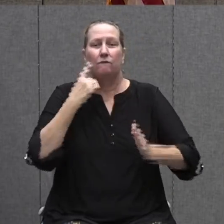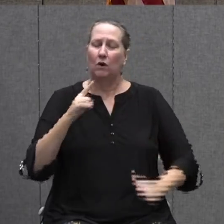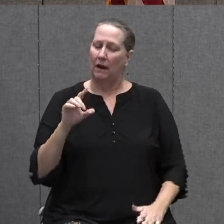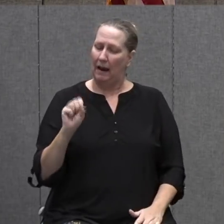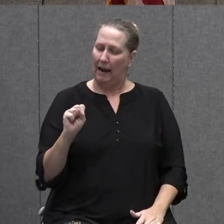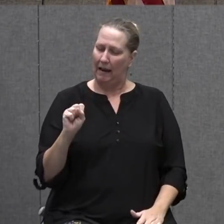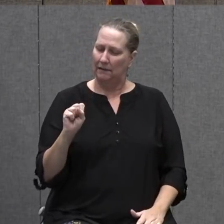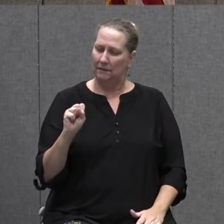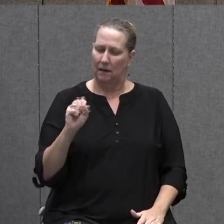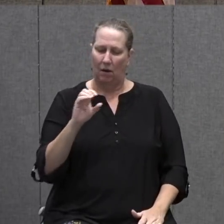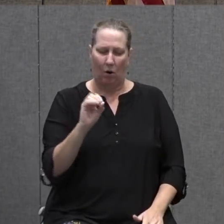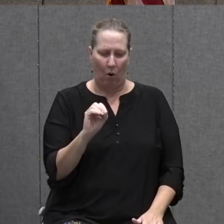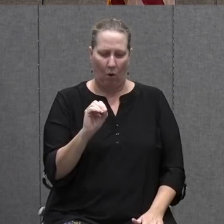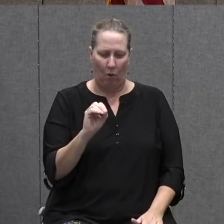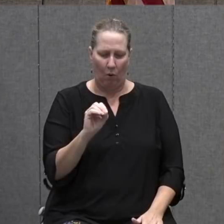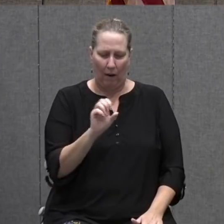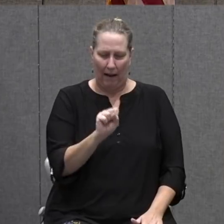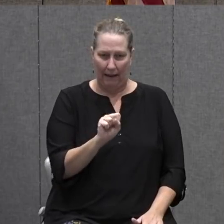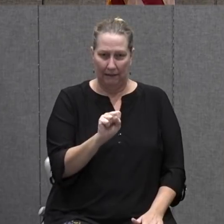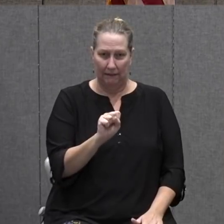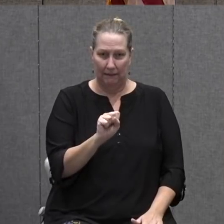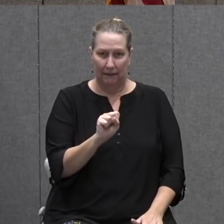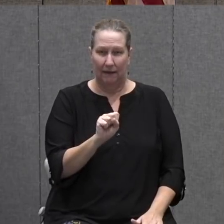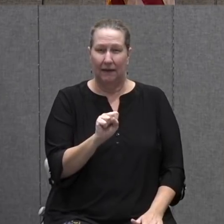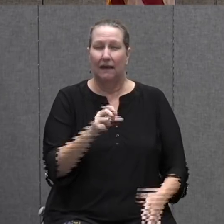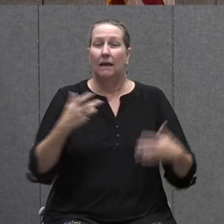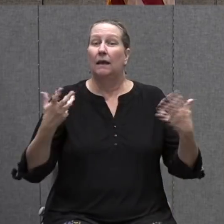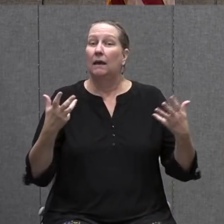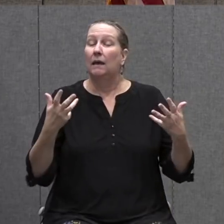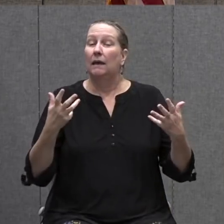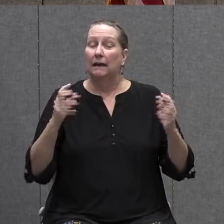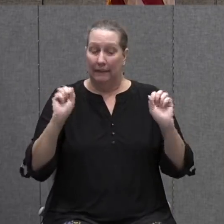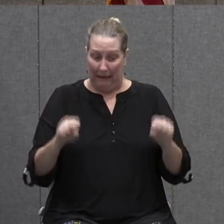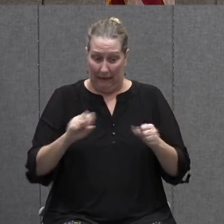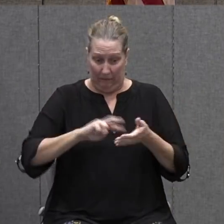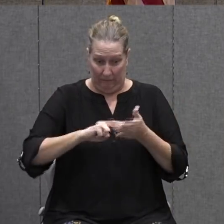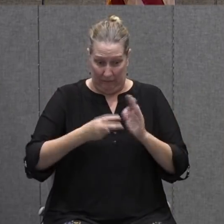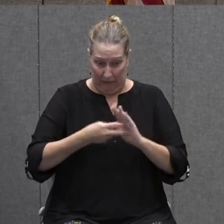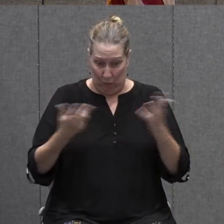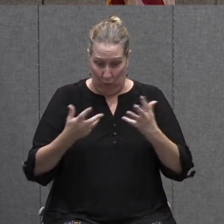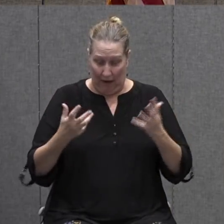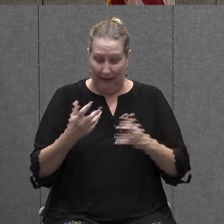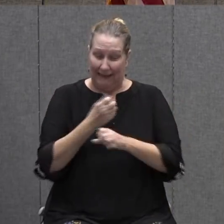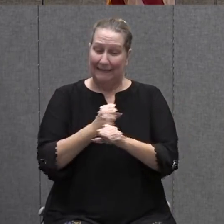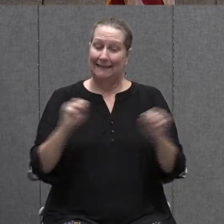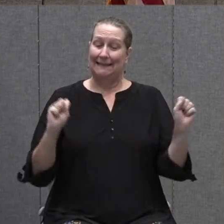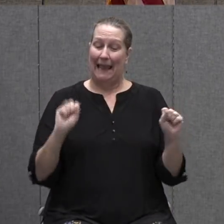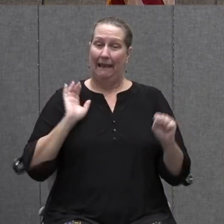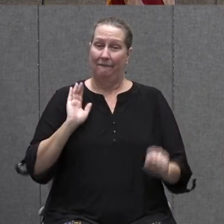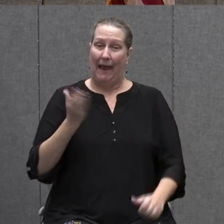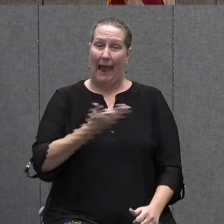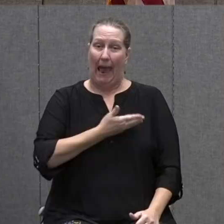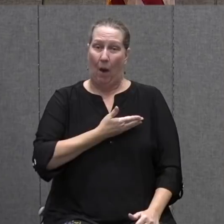which could stand for Save Our Ship. So I want you to think about this